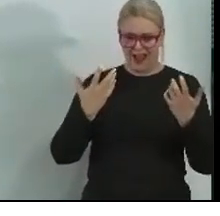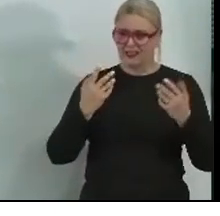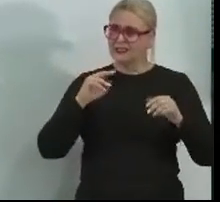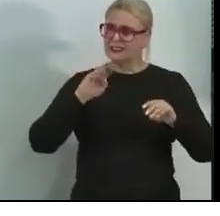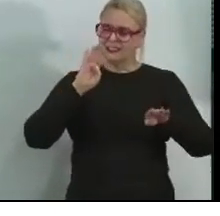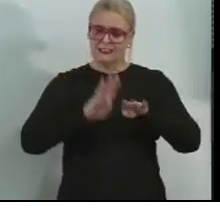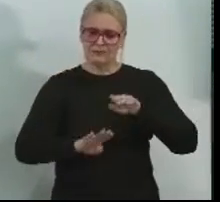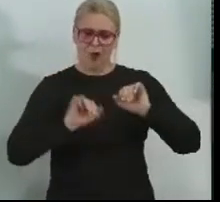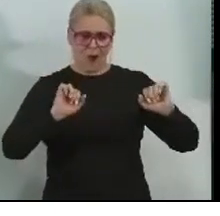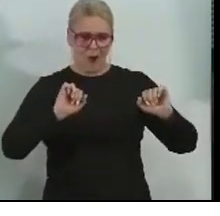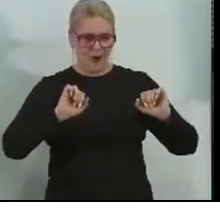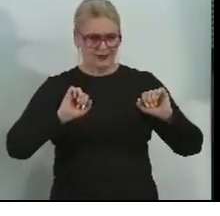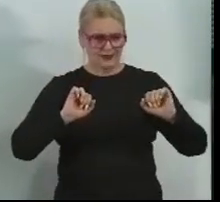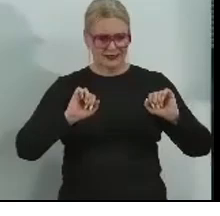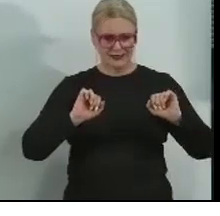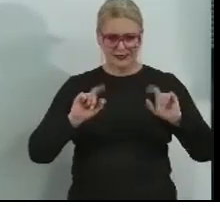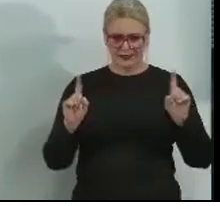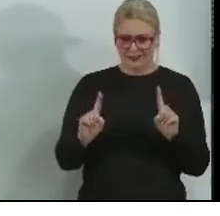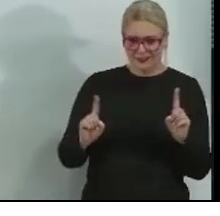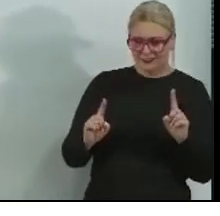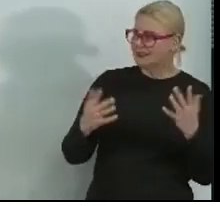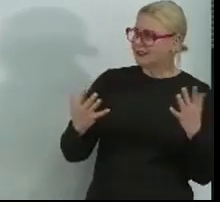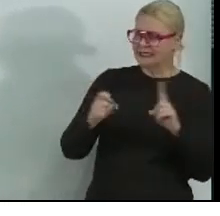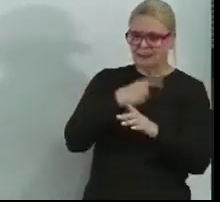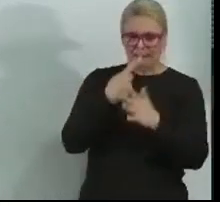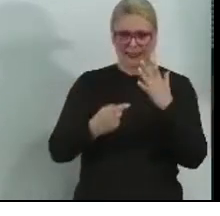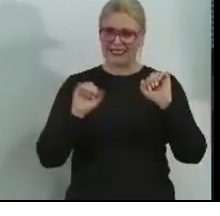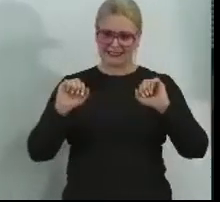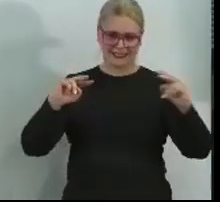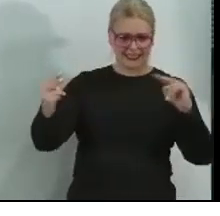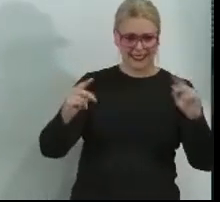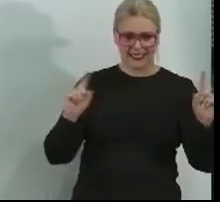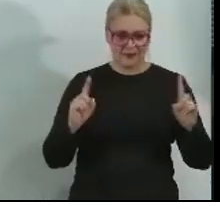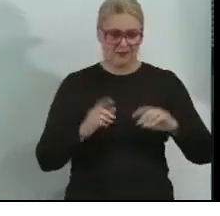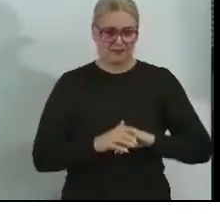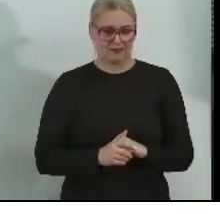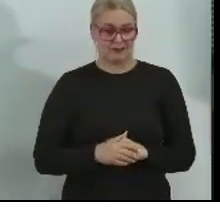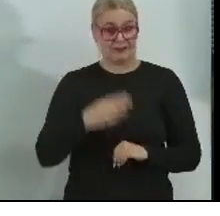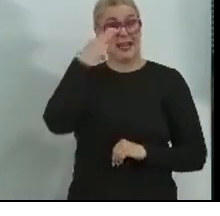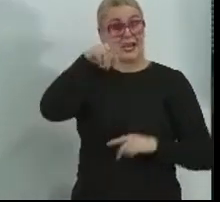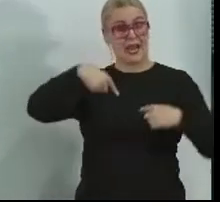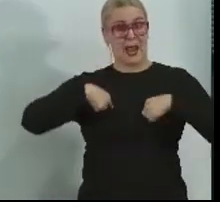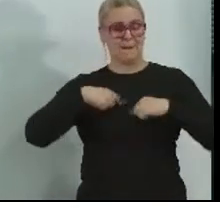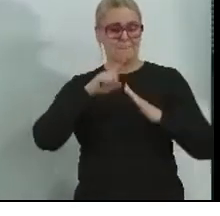professional rugby player for the last eight years for England Sevens and Exeter Chiefs.